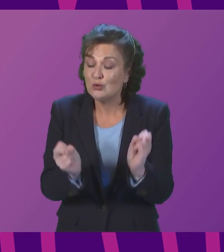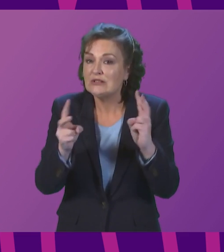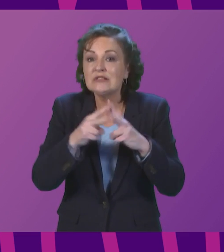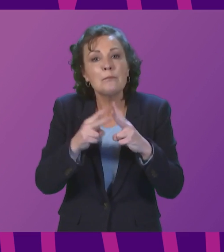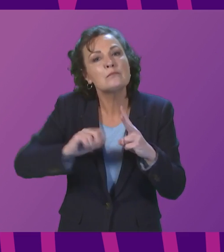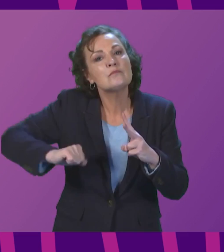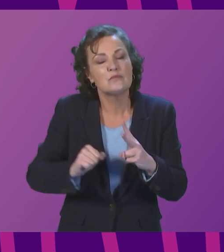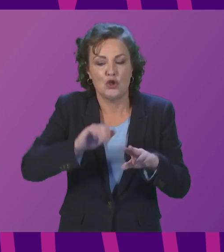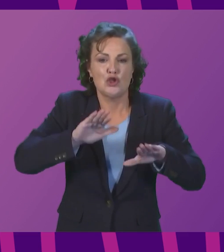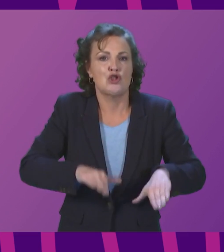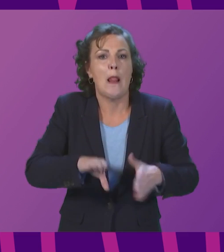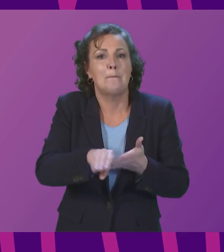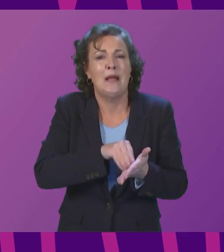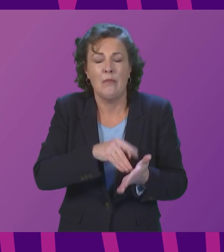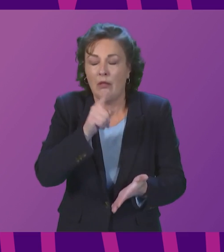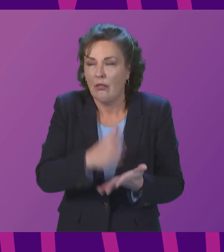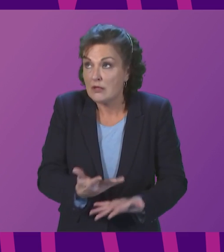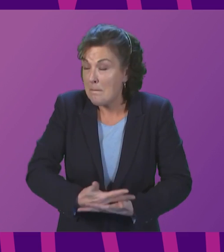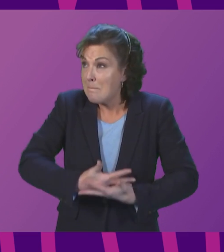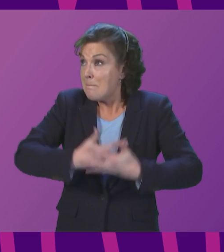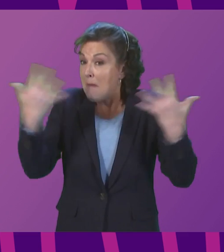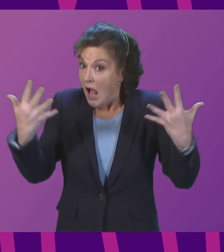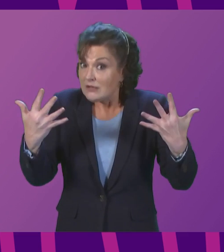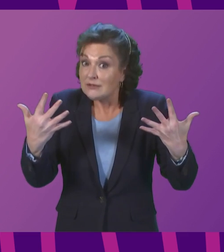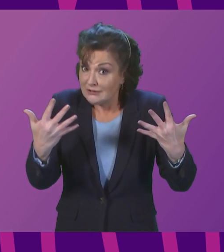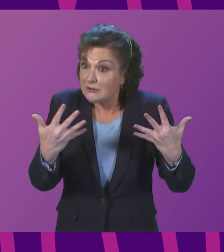which will be game changing in helping to lift children out of poverty.